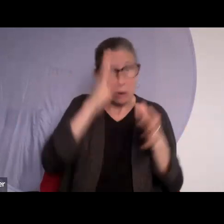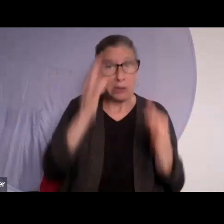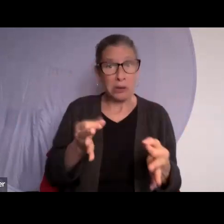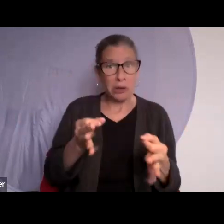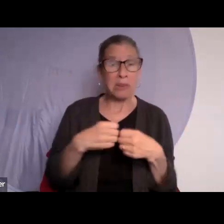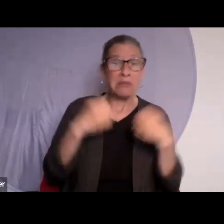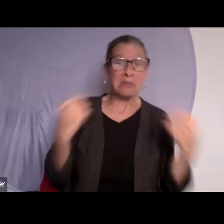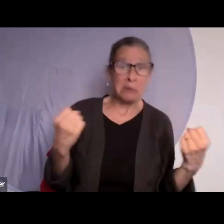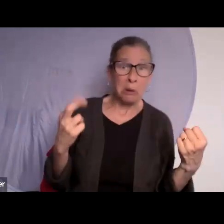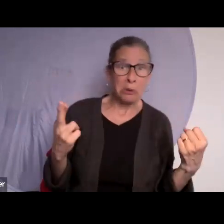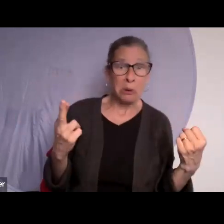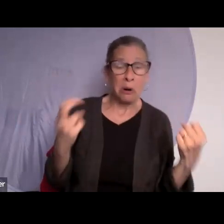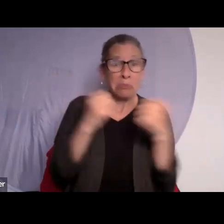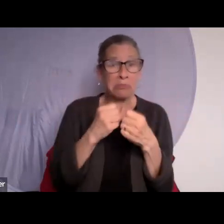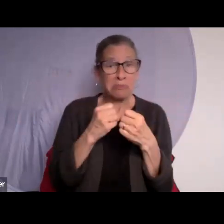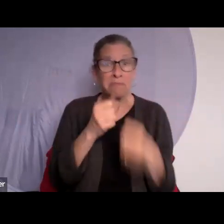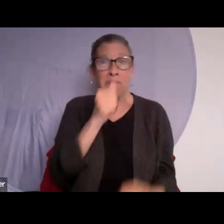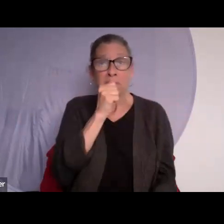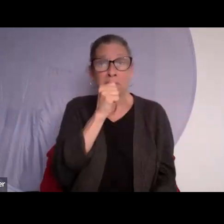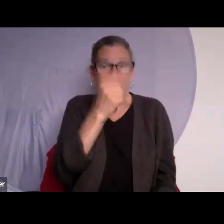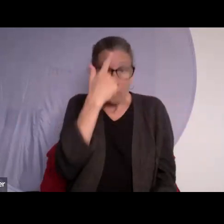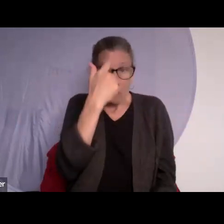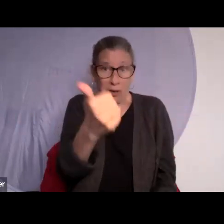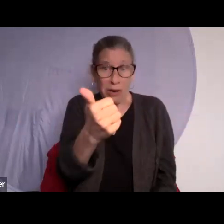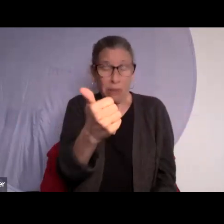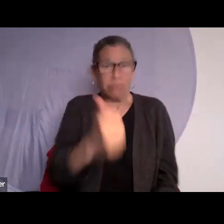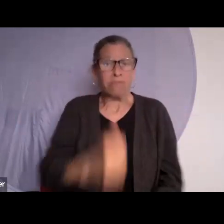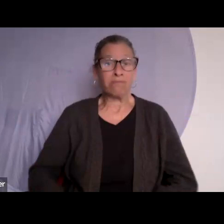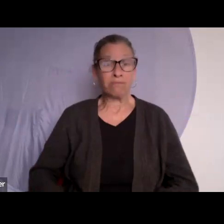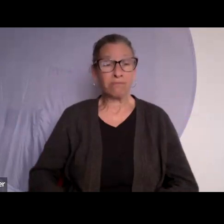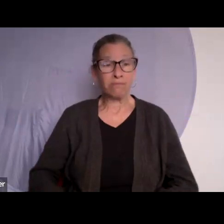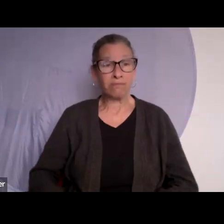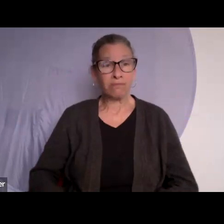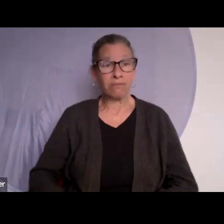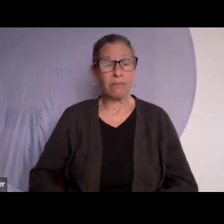mean. It's I think that makes a lot of sense. So another issue